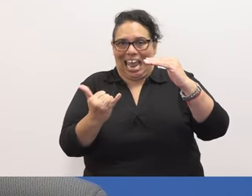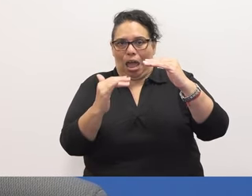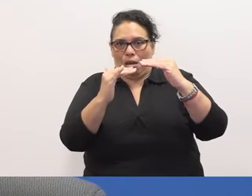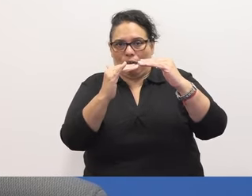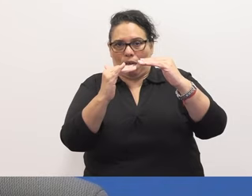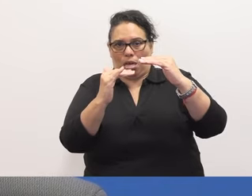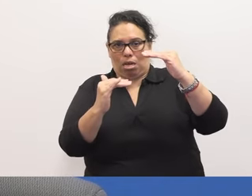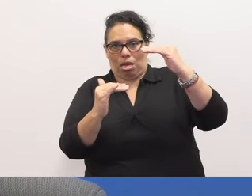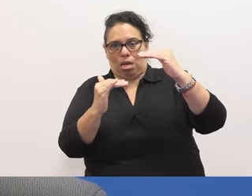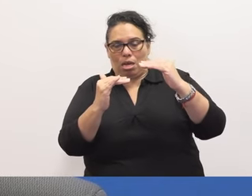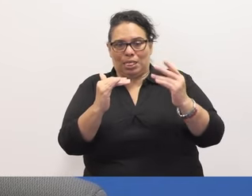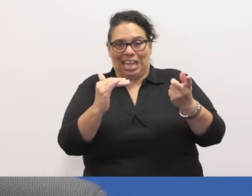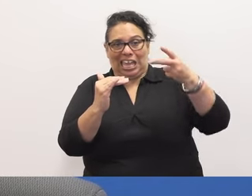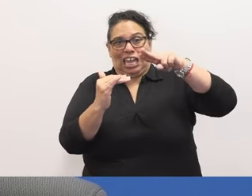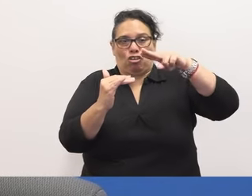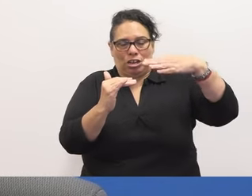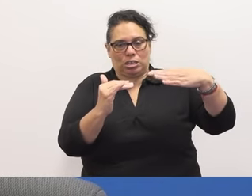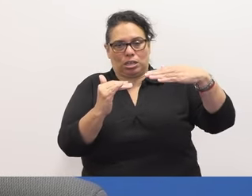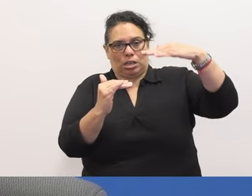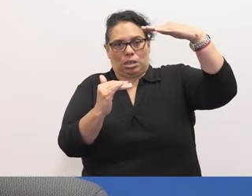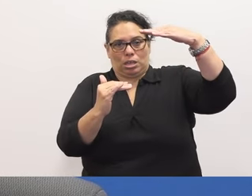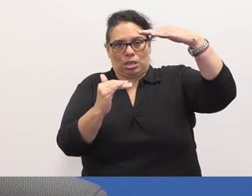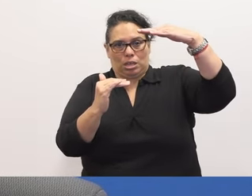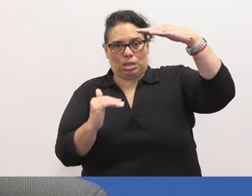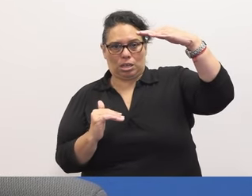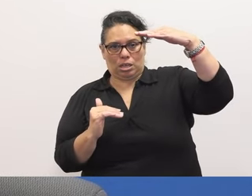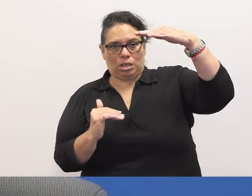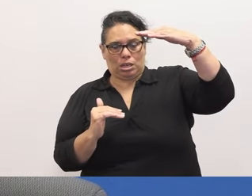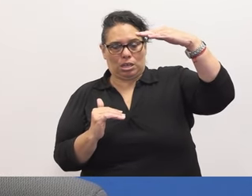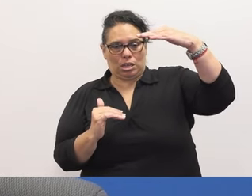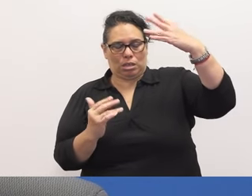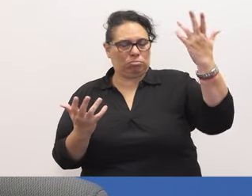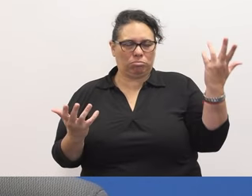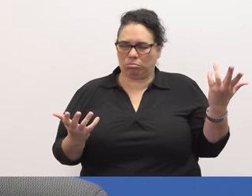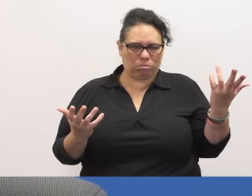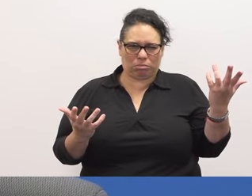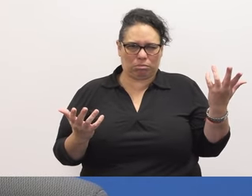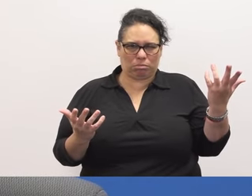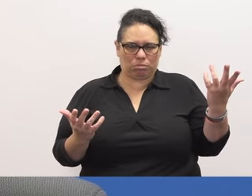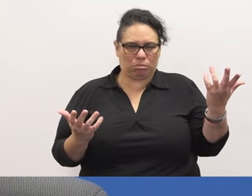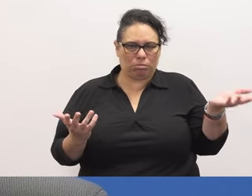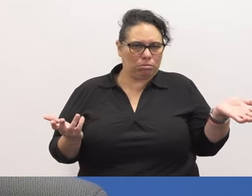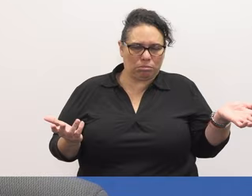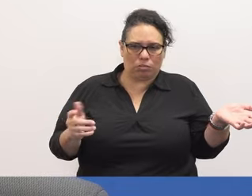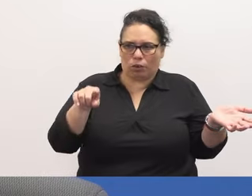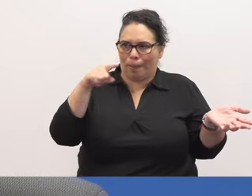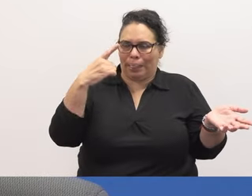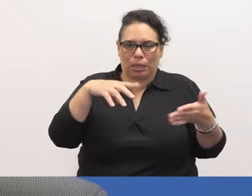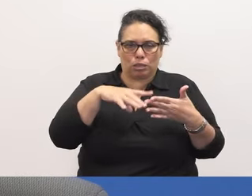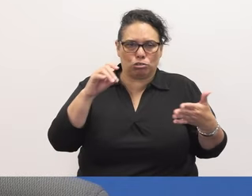then we've actually magnified the inequity between our Black students and all other students,